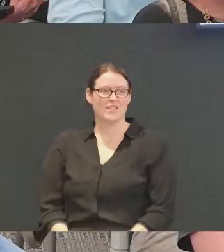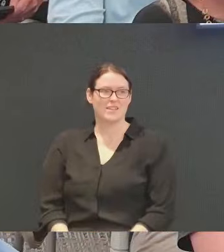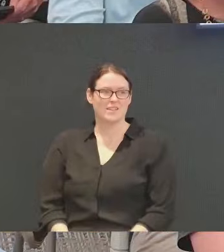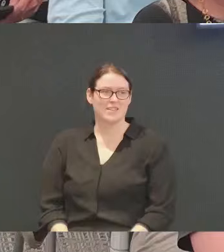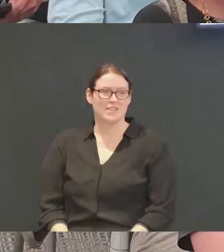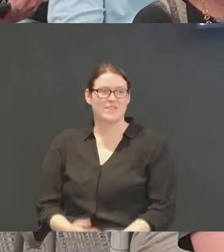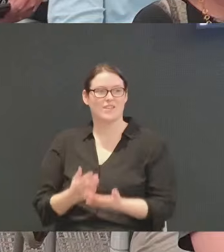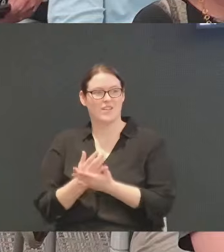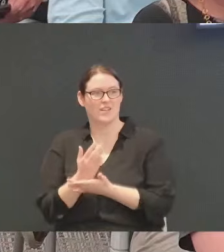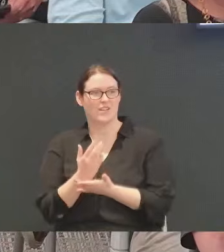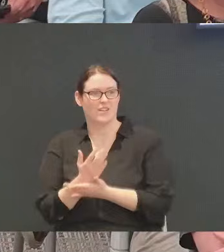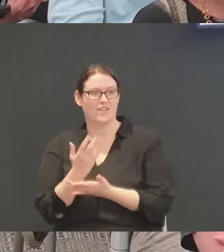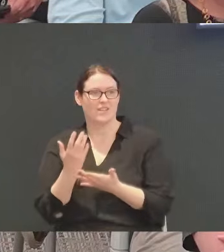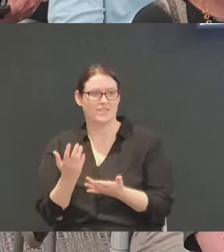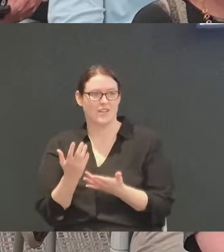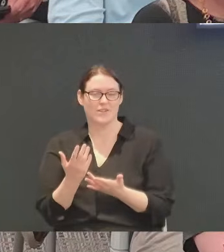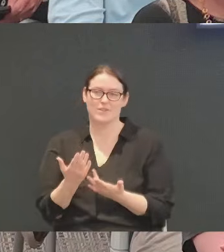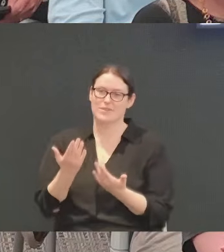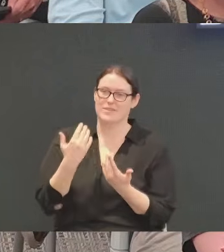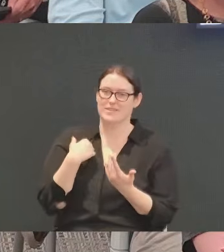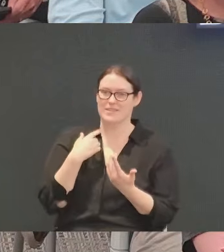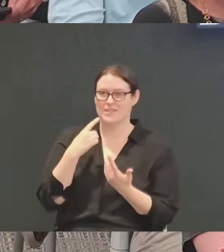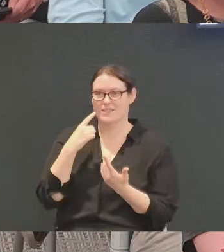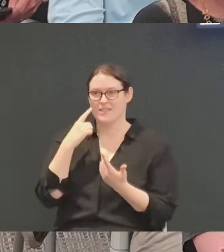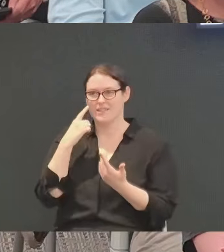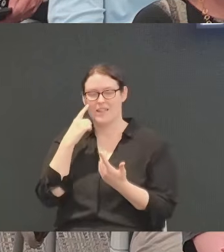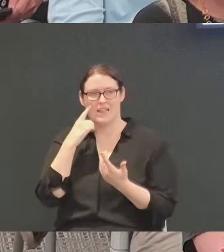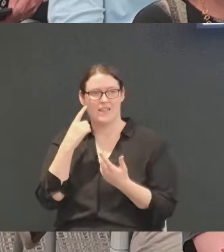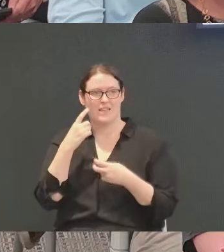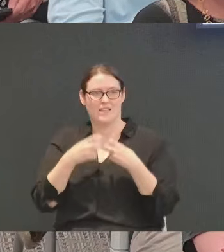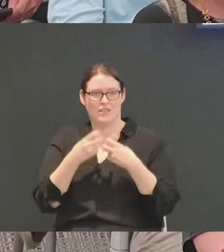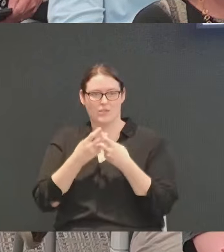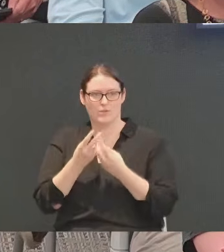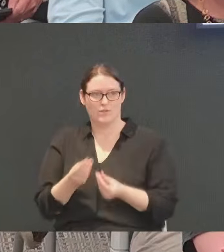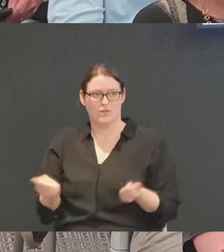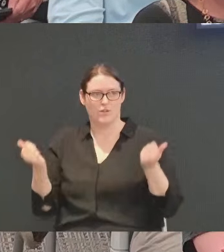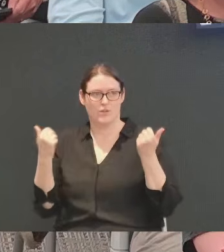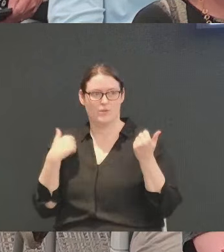All right. Um, we think our issue has been resolved. Um, we received a phone call and